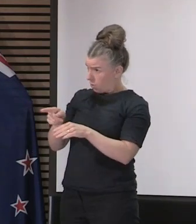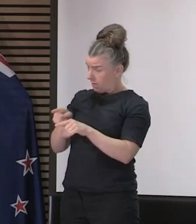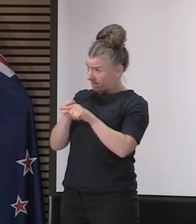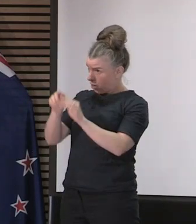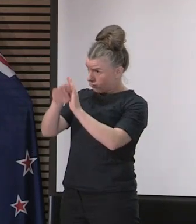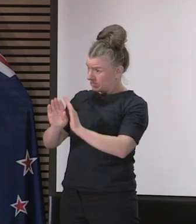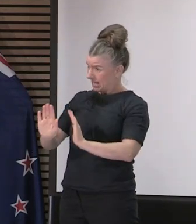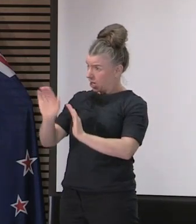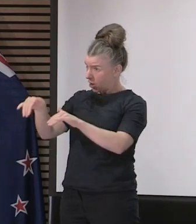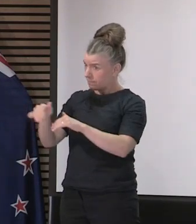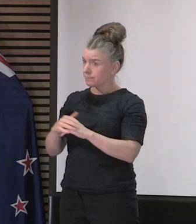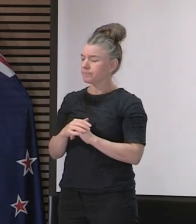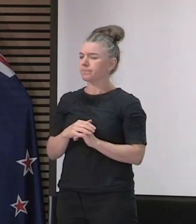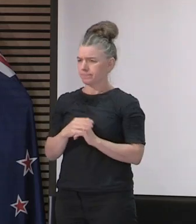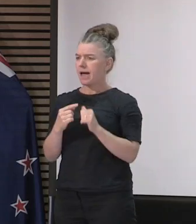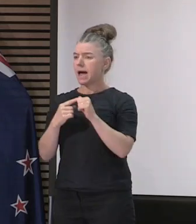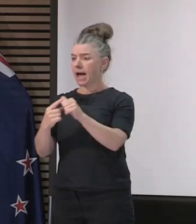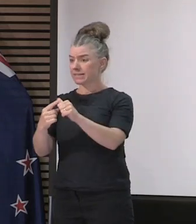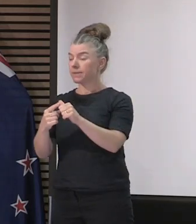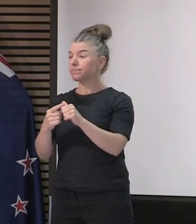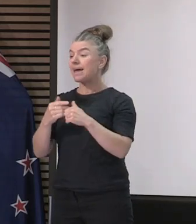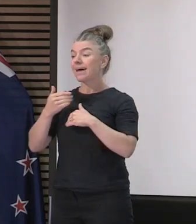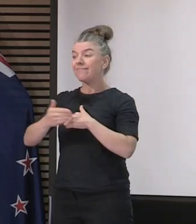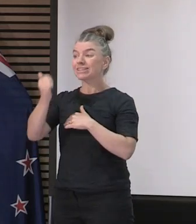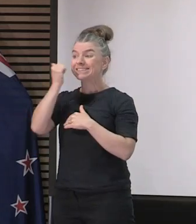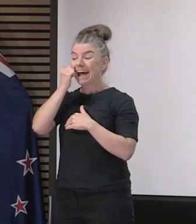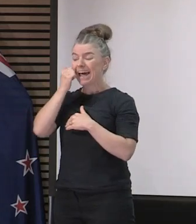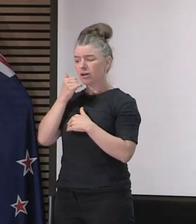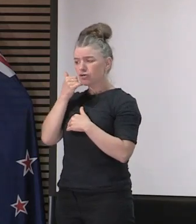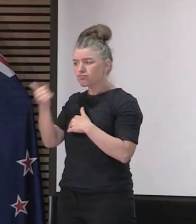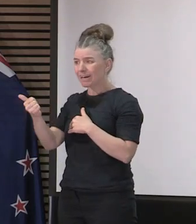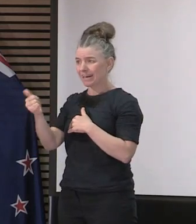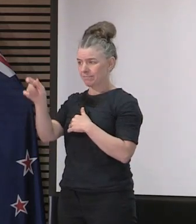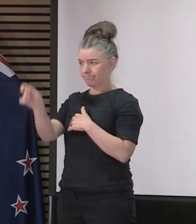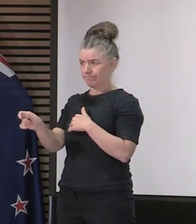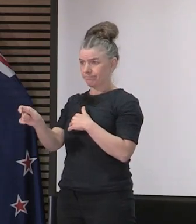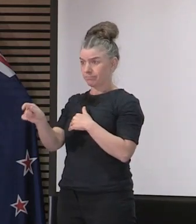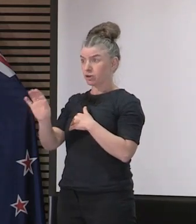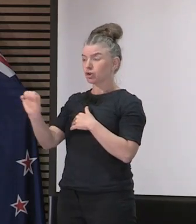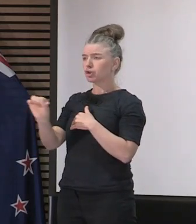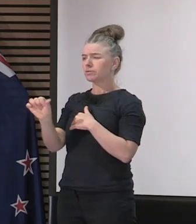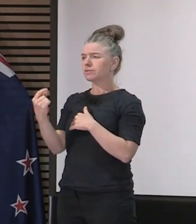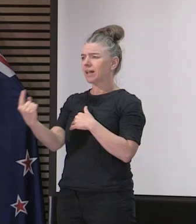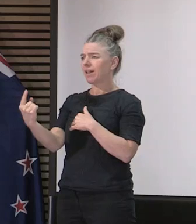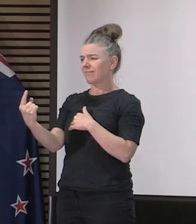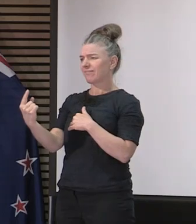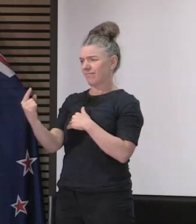comply with self isolation rules?